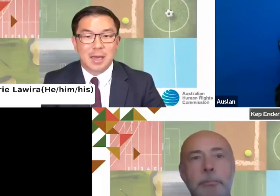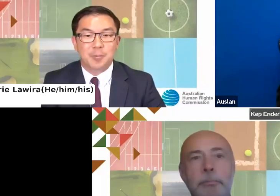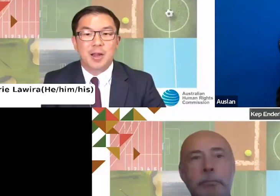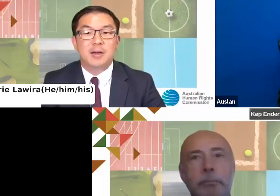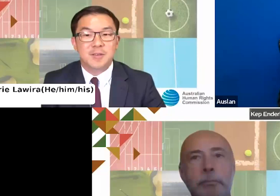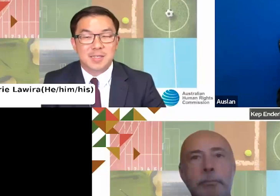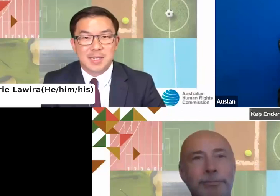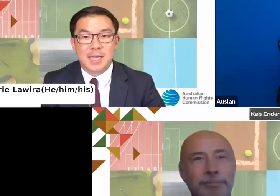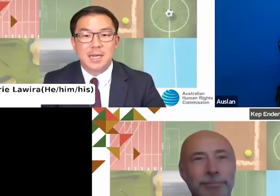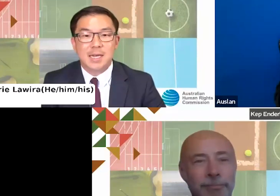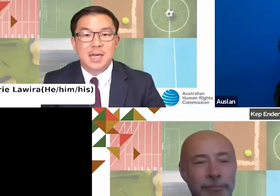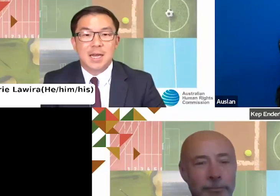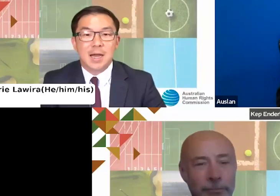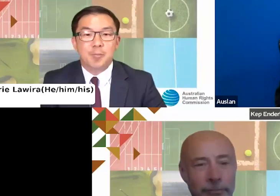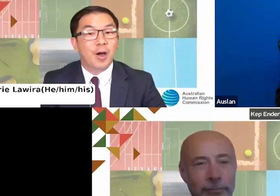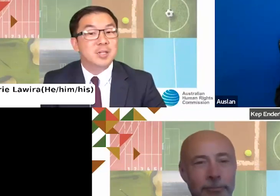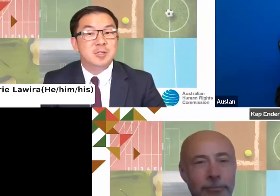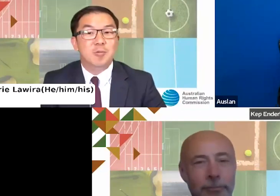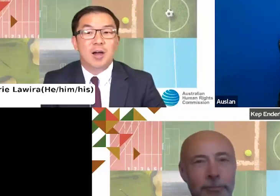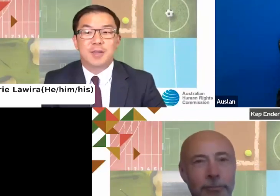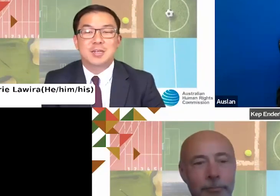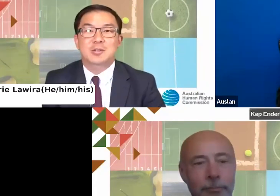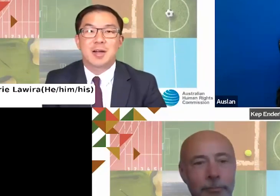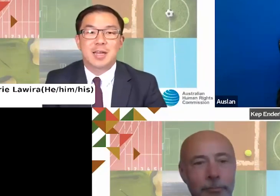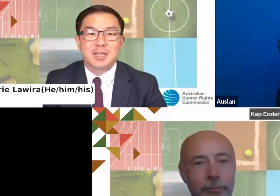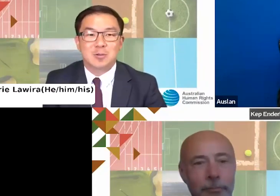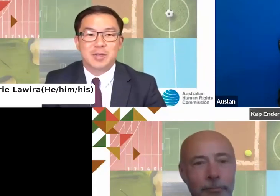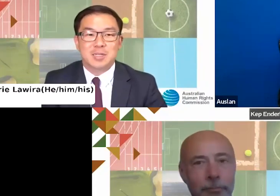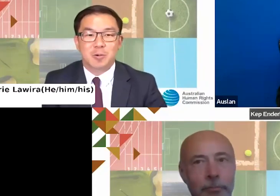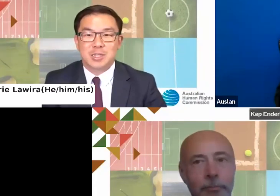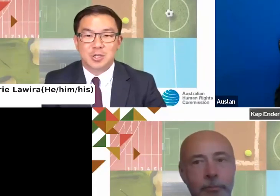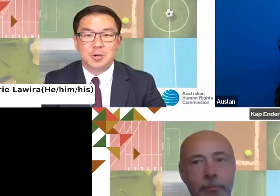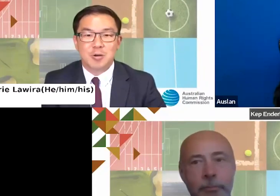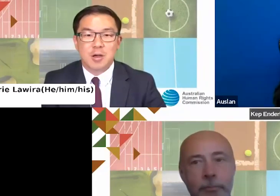Gabriele Visentin, prior to his arrival in Australia in 2022.